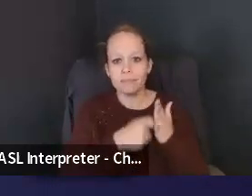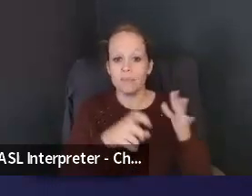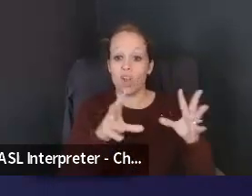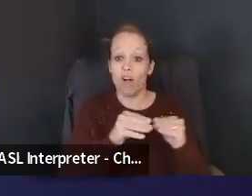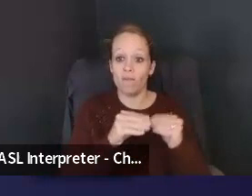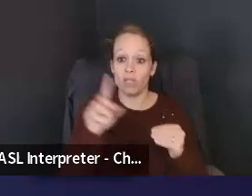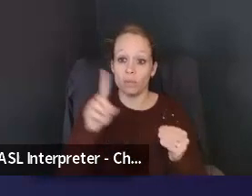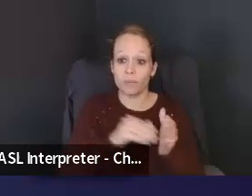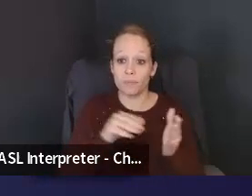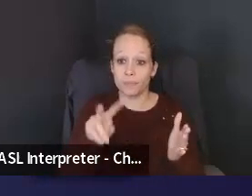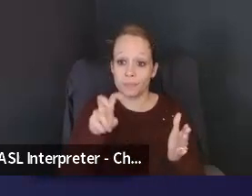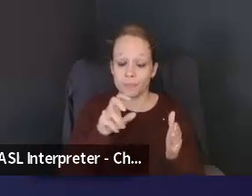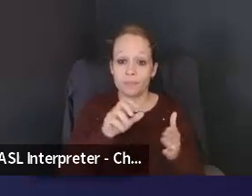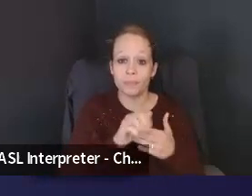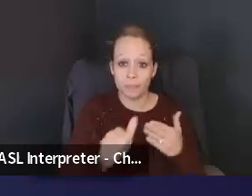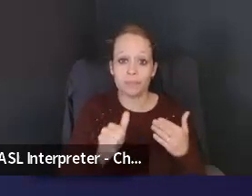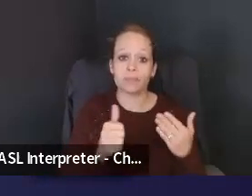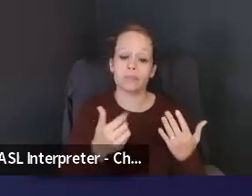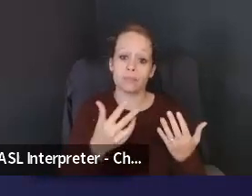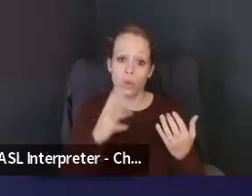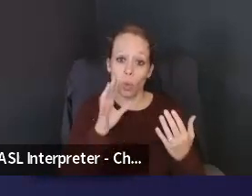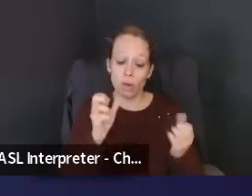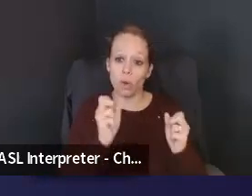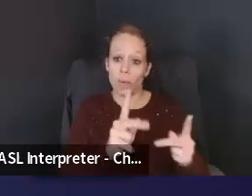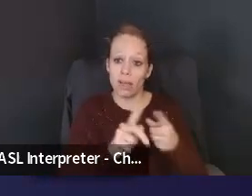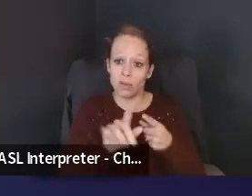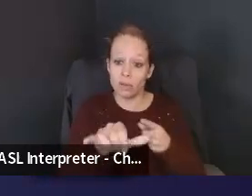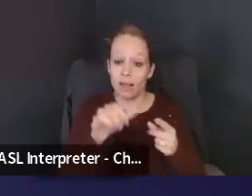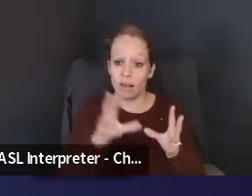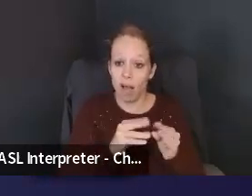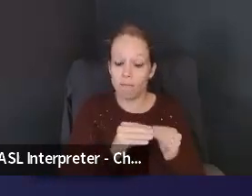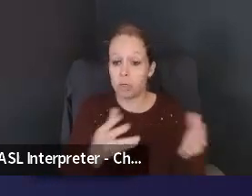want to go back to that same conference. I don't think it's unreasonable at all to to note that